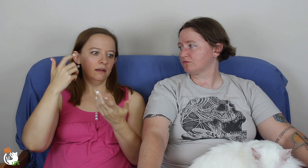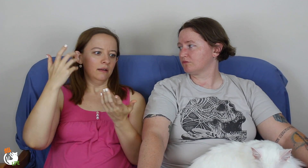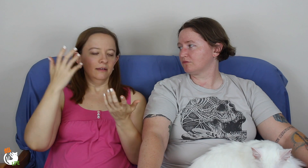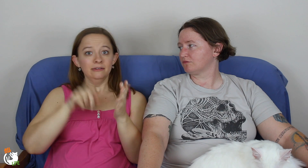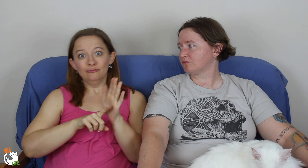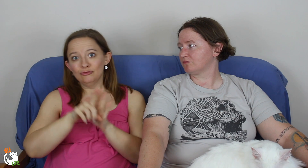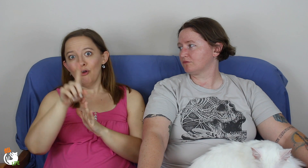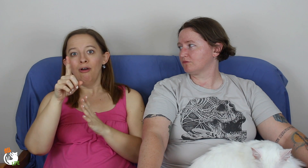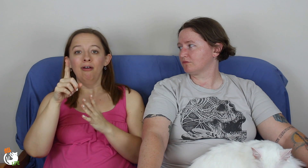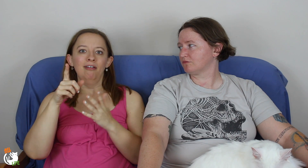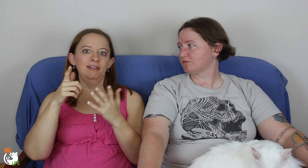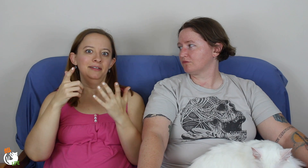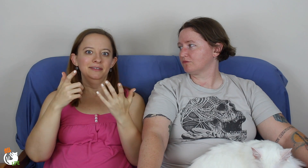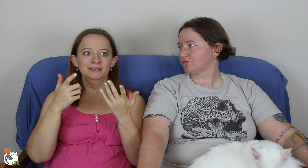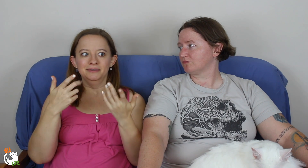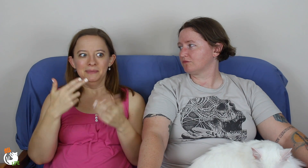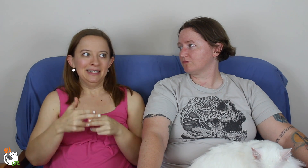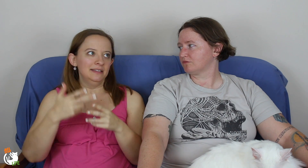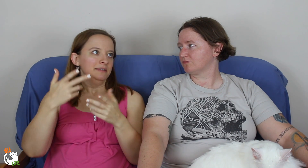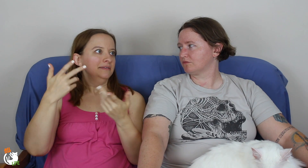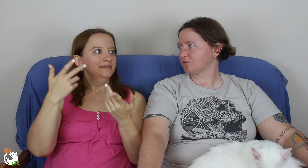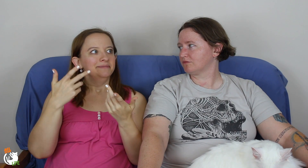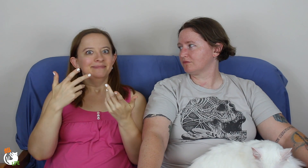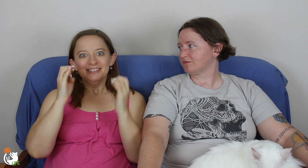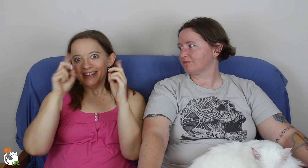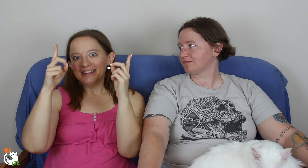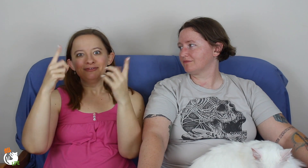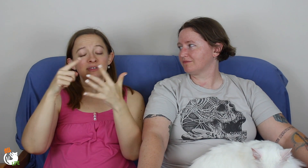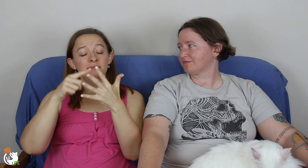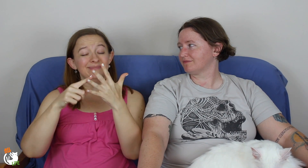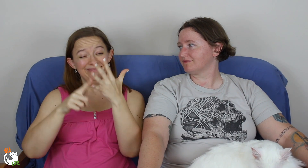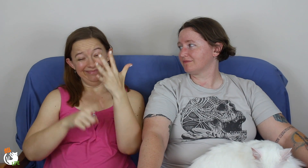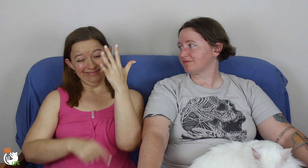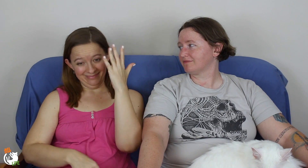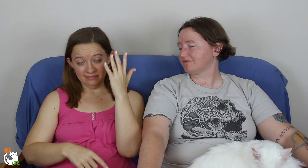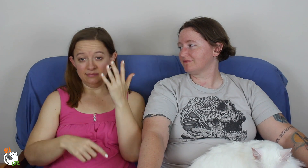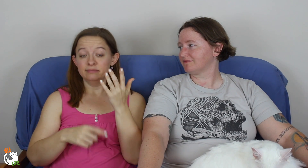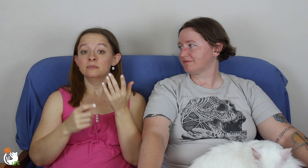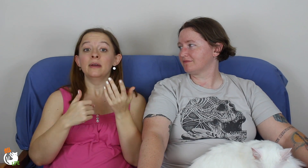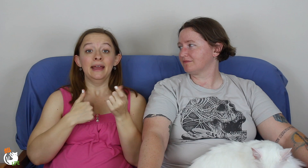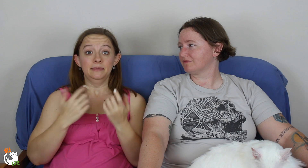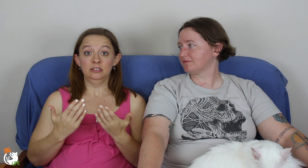skin, if you want someone tall, their weight, education level, I mean like everything.